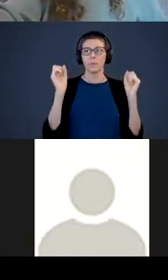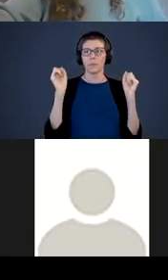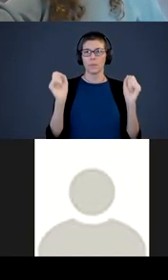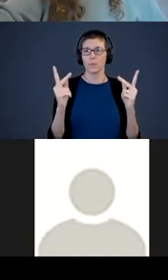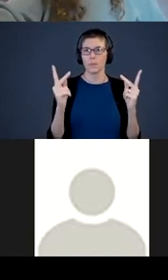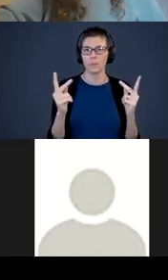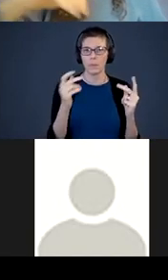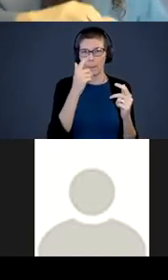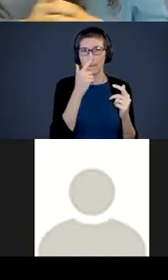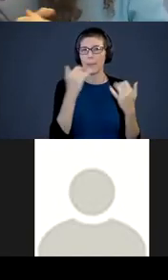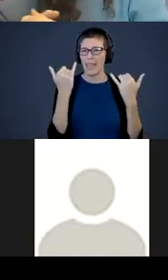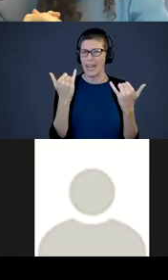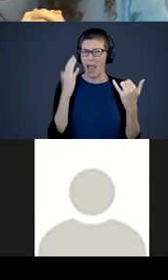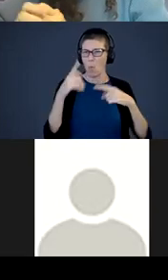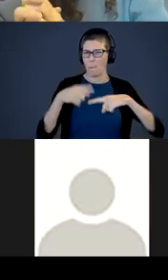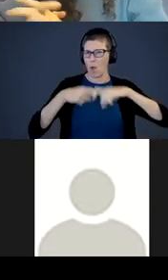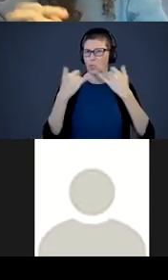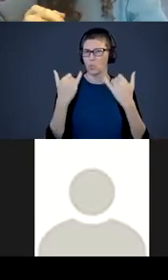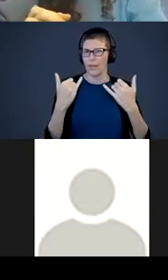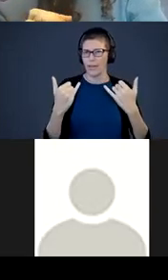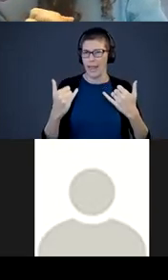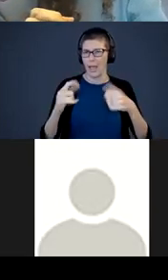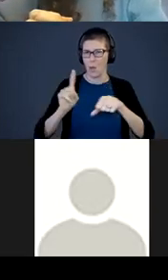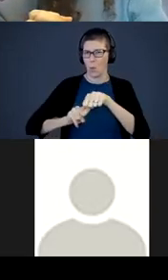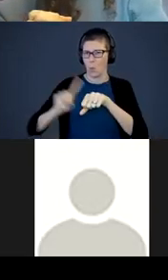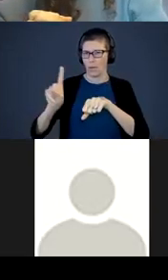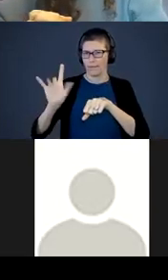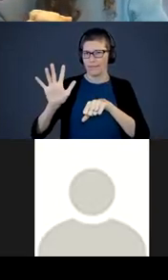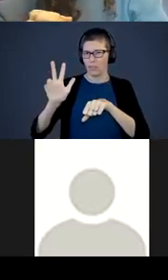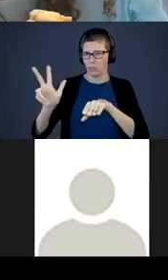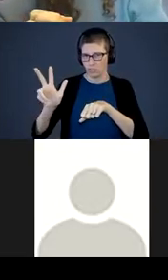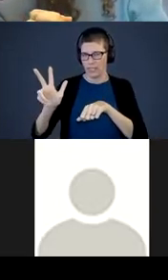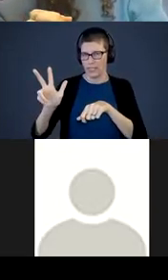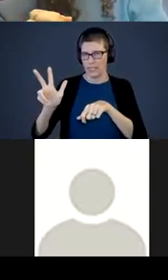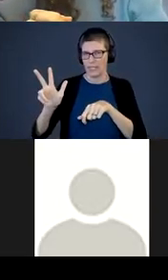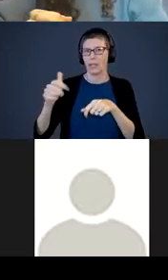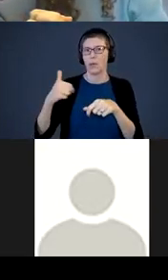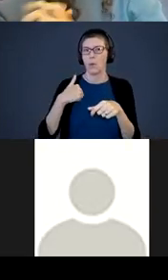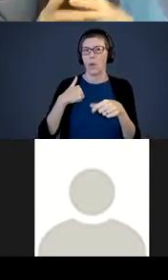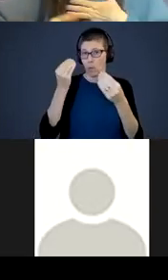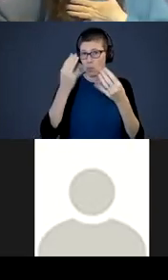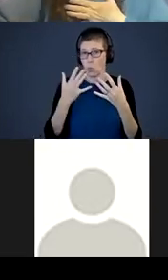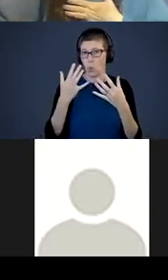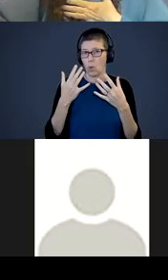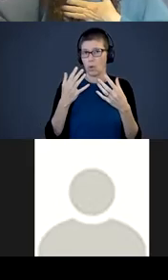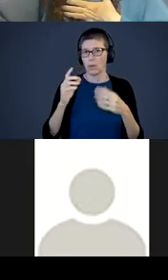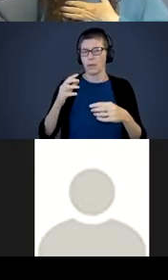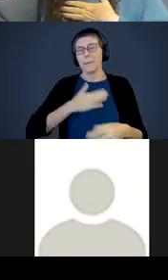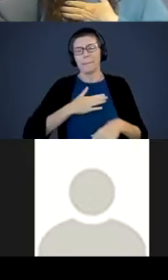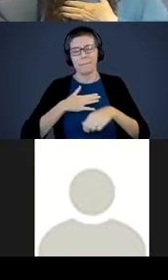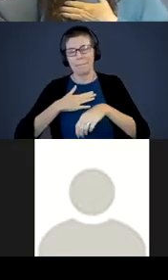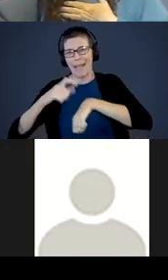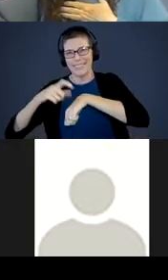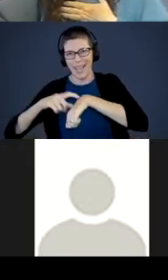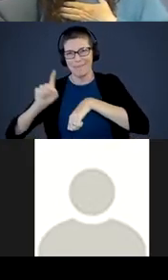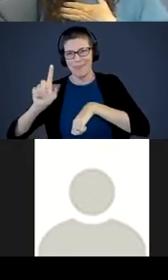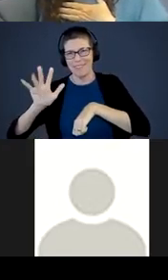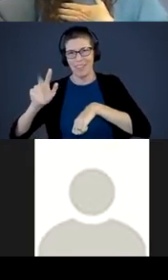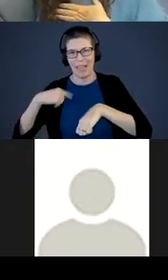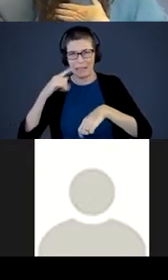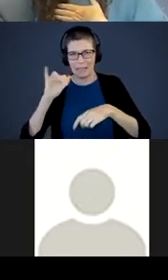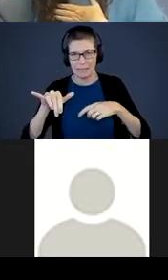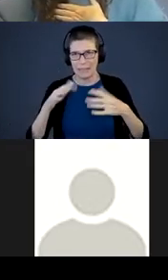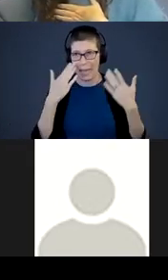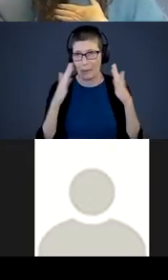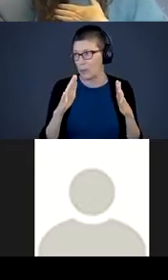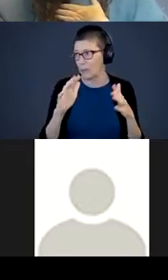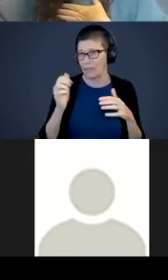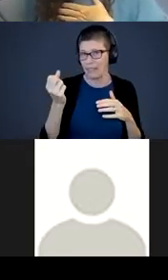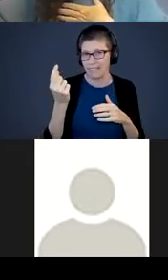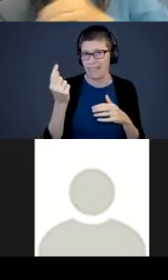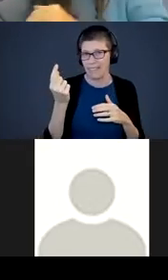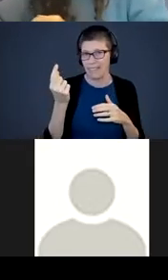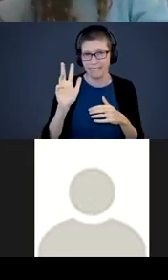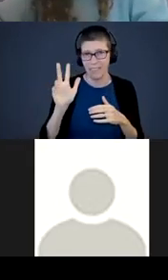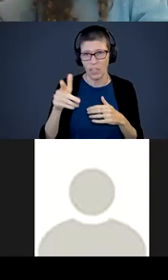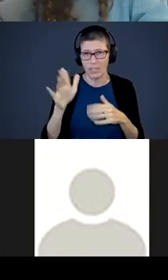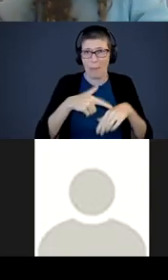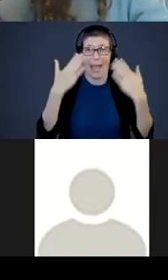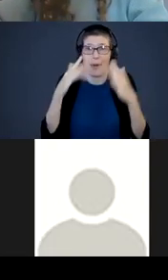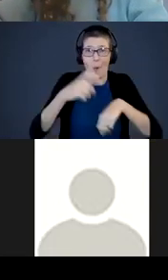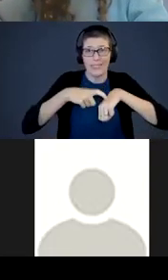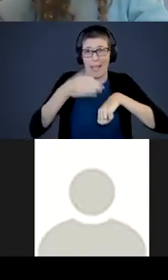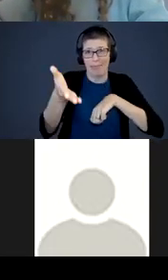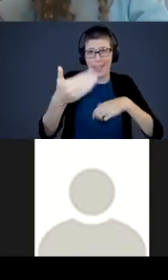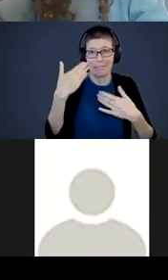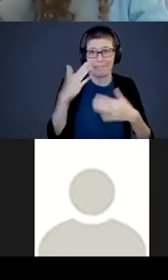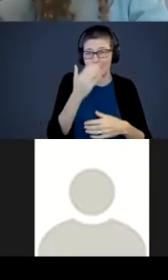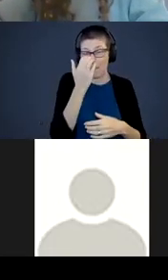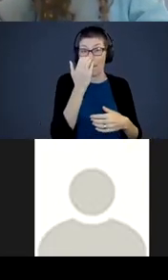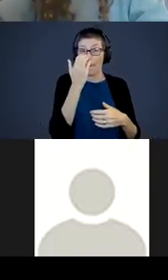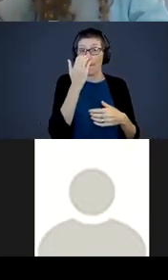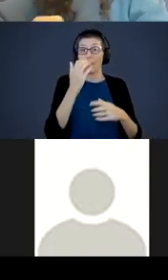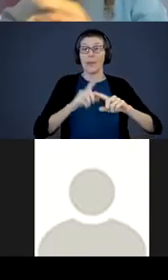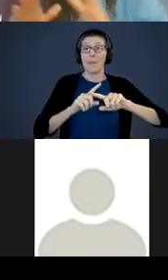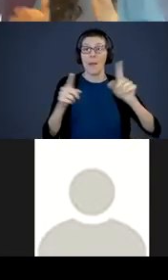Let pause now, it is 1:52 my time so that’s 11:53 your time, I was told to take a minute and take a